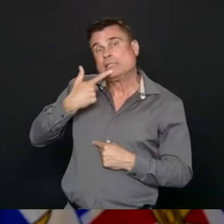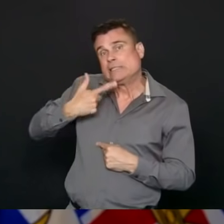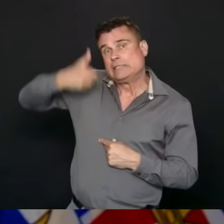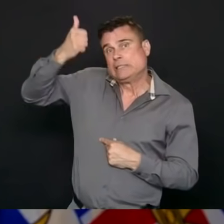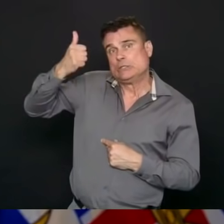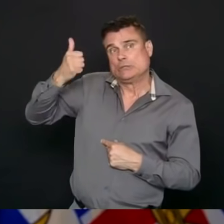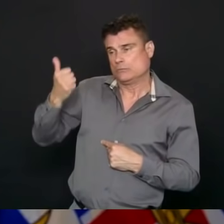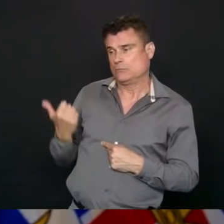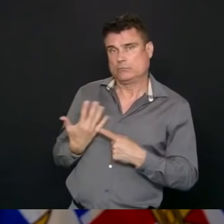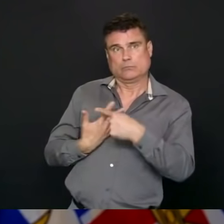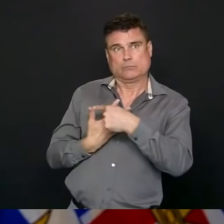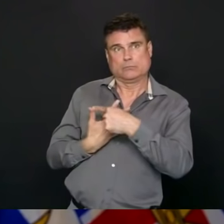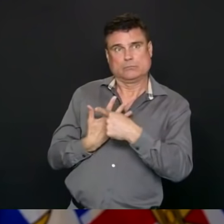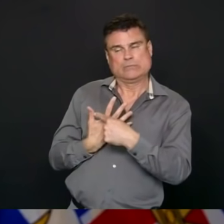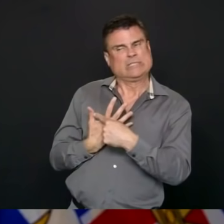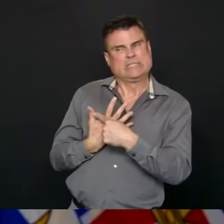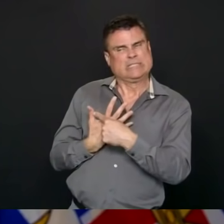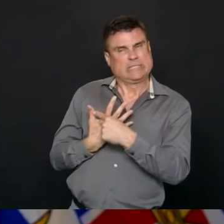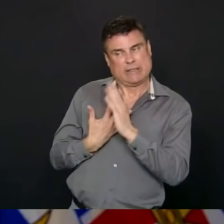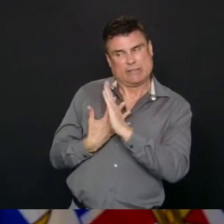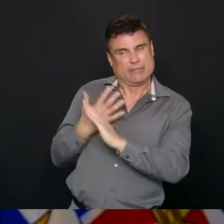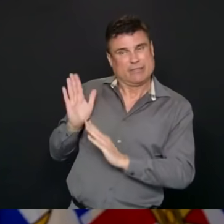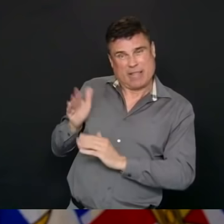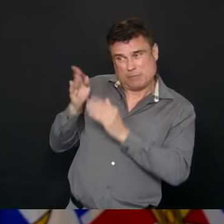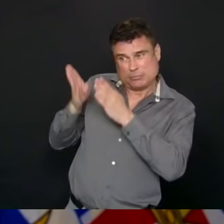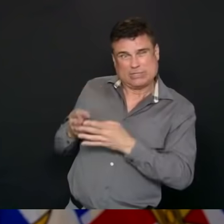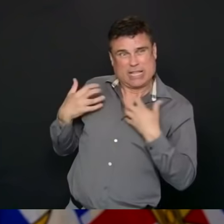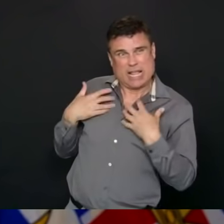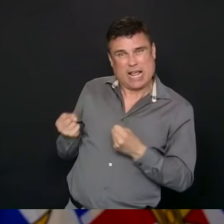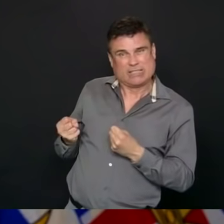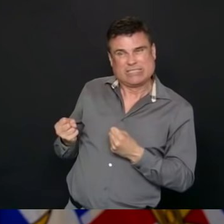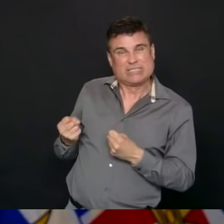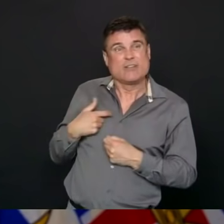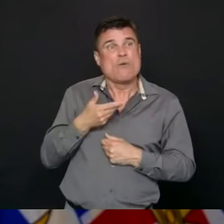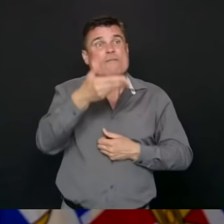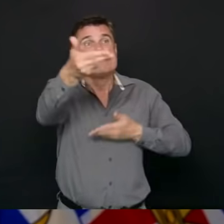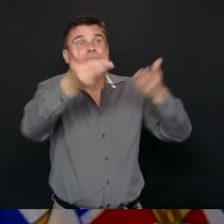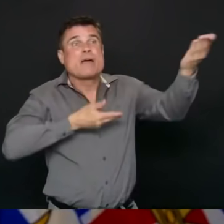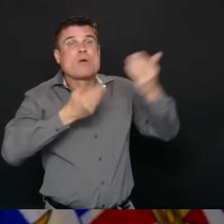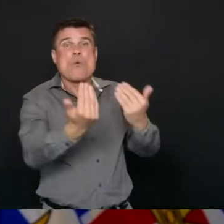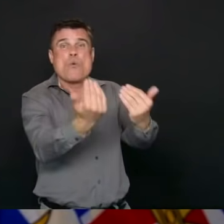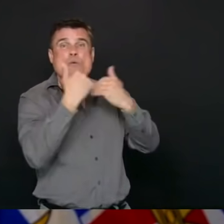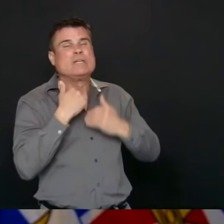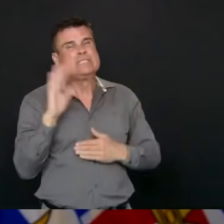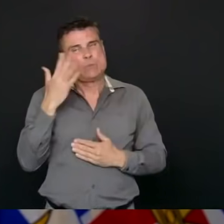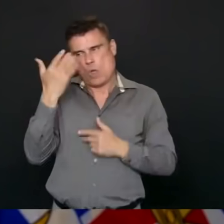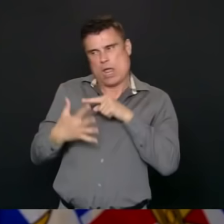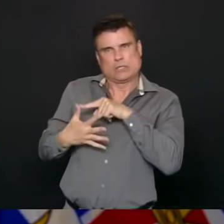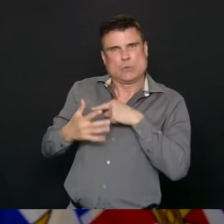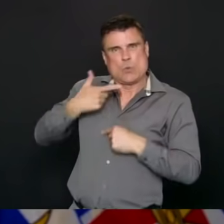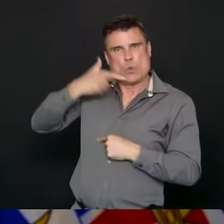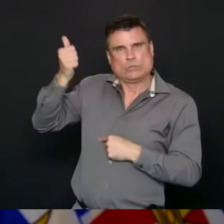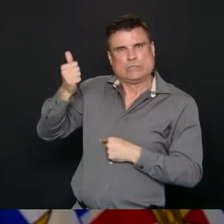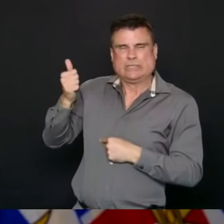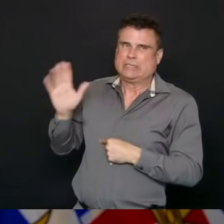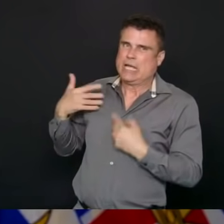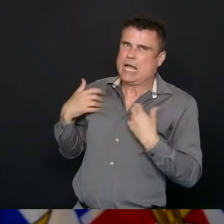Or if I'm going back to work on my children are going to daycare or spending time with their grandparents, then maybe